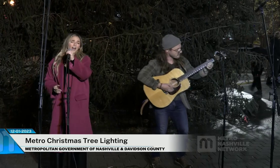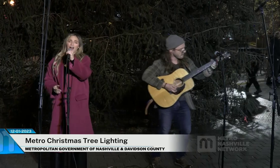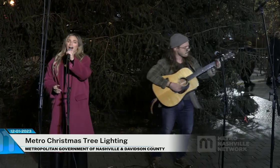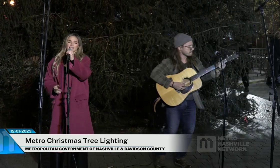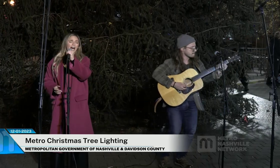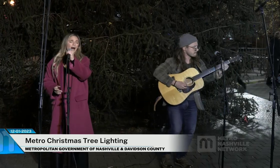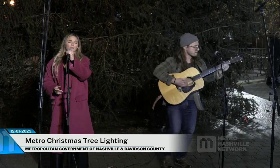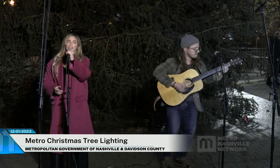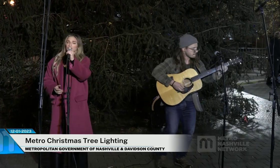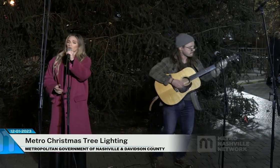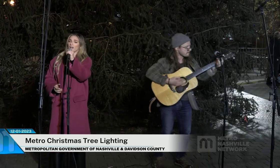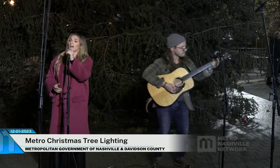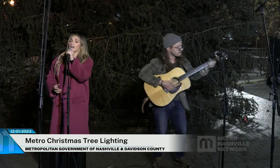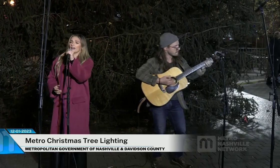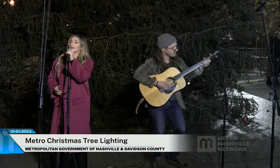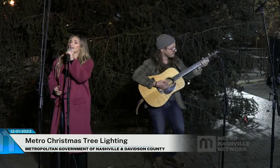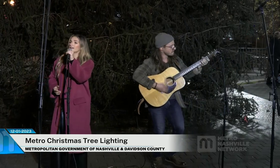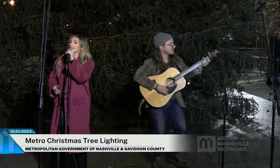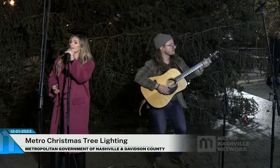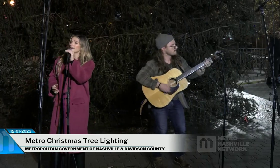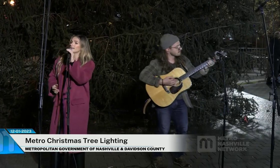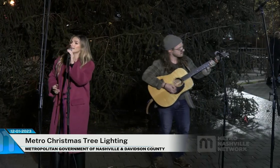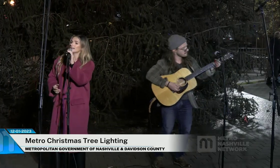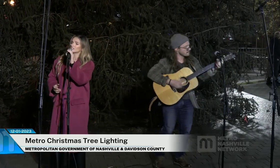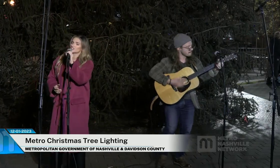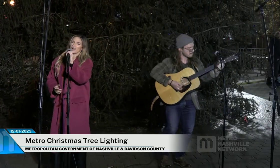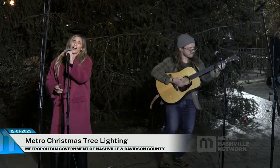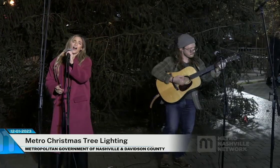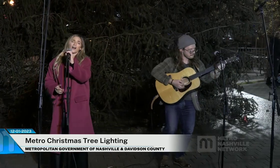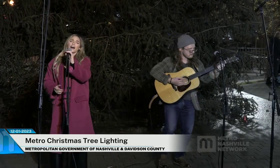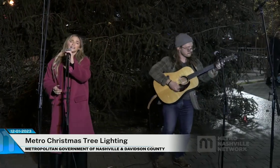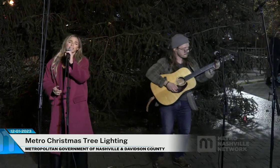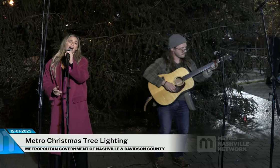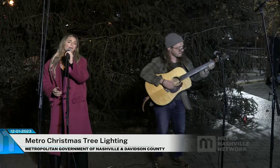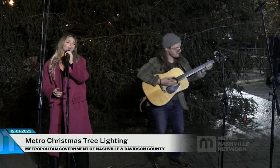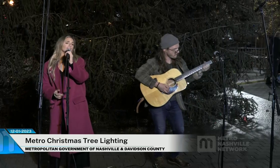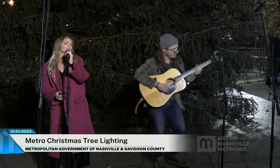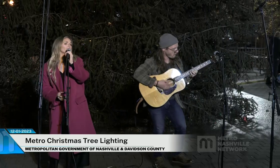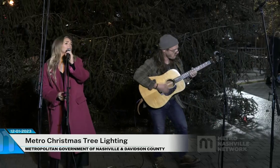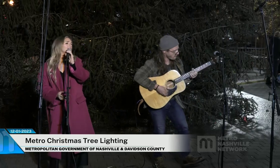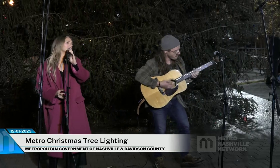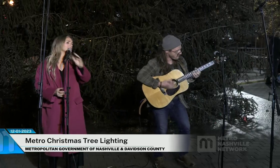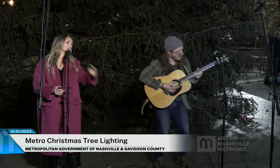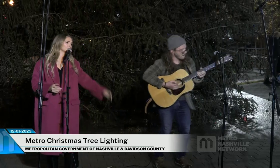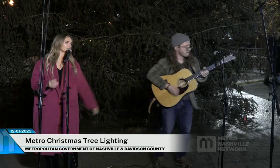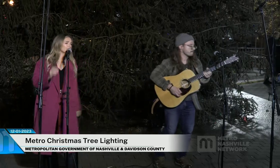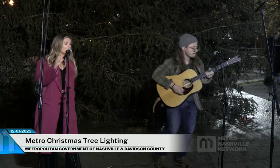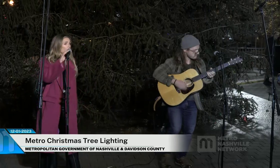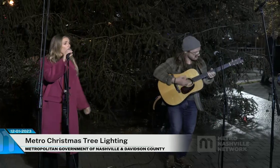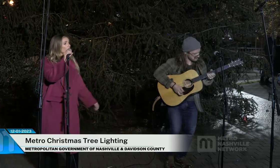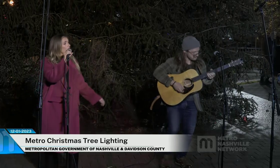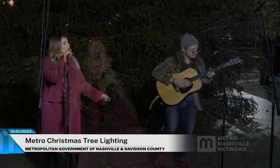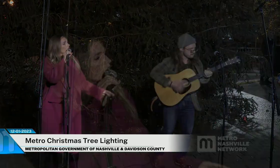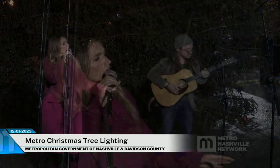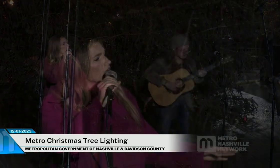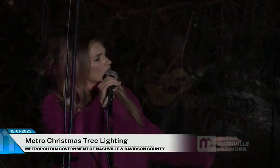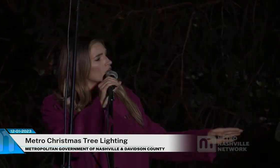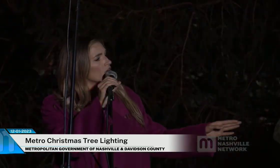ON TOP OF THE TREE. THE STAR ON